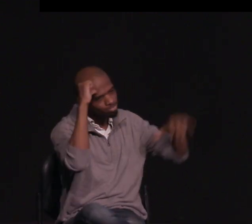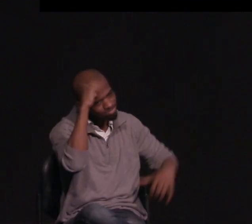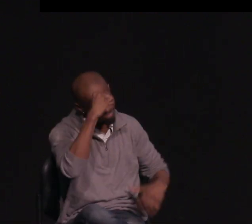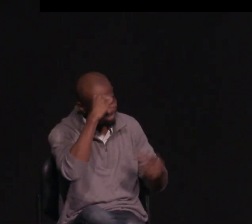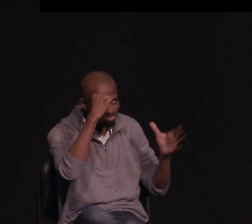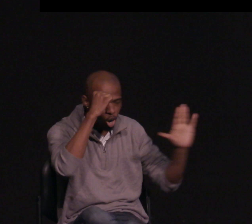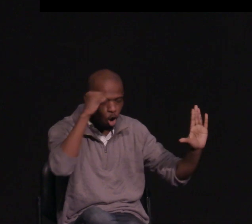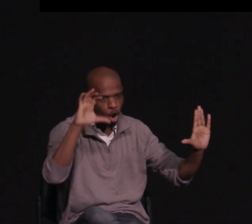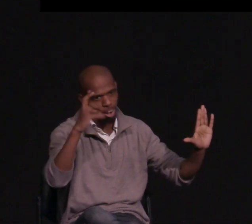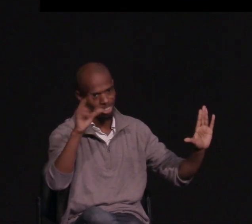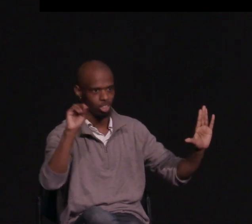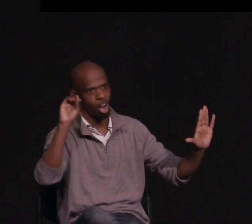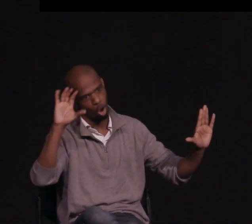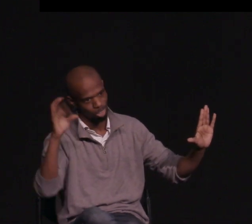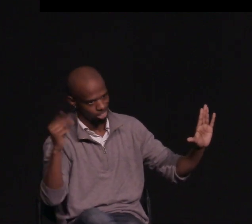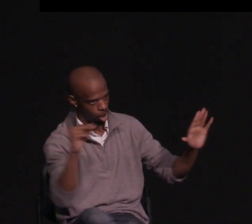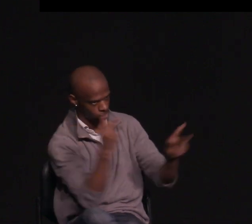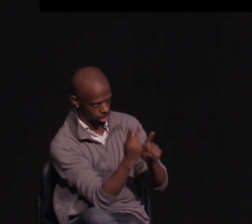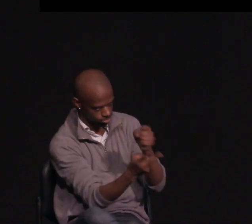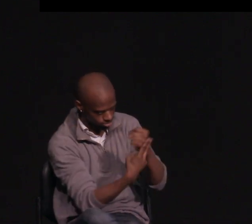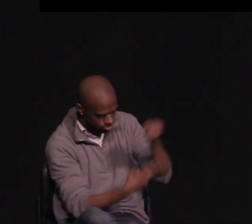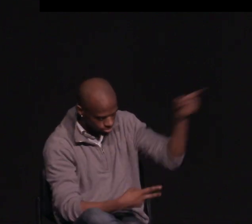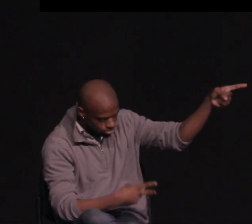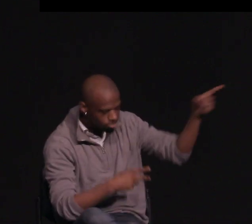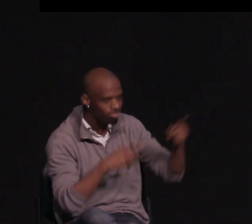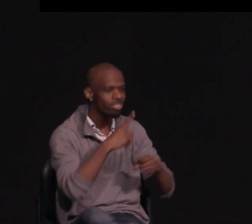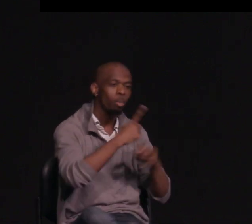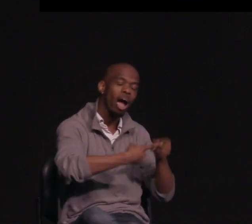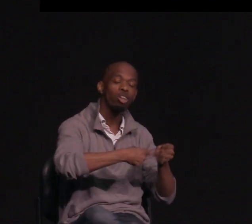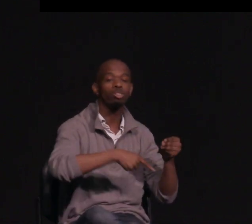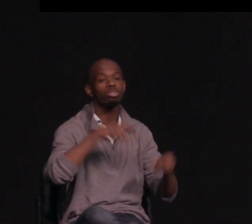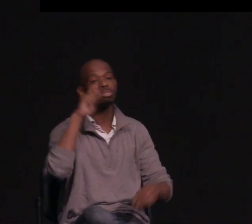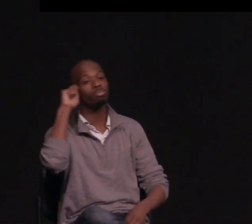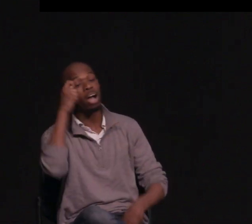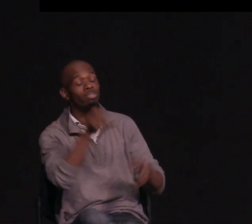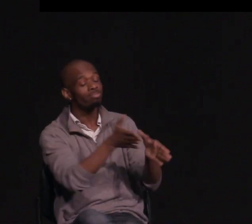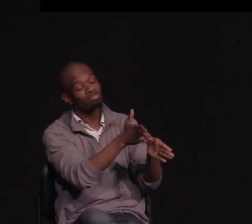cabbage, onions, tomatoes, peppers, chopped finely, cooked until the vegetables are tender,